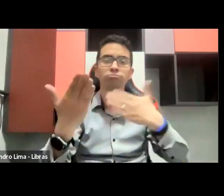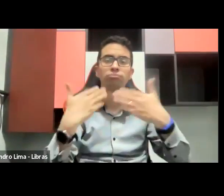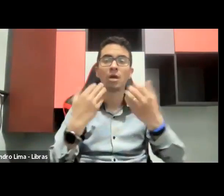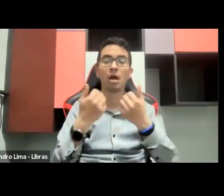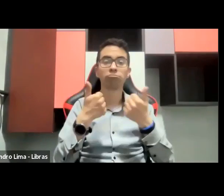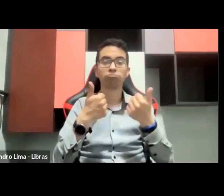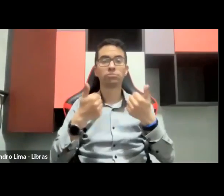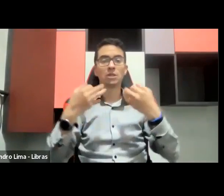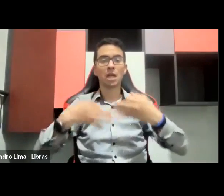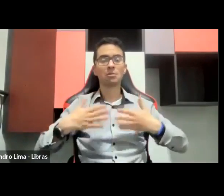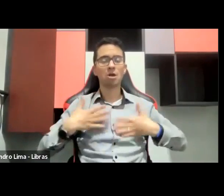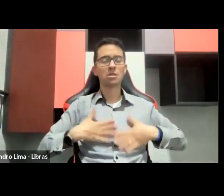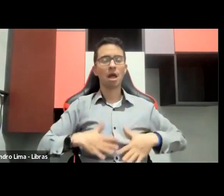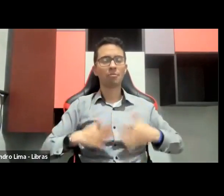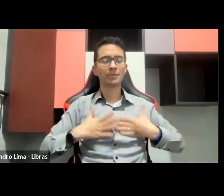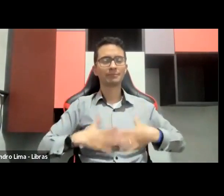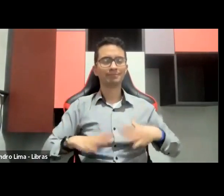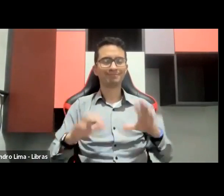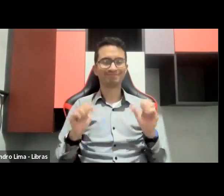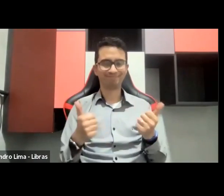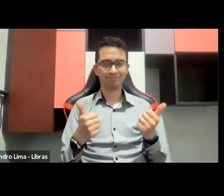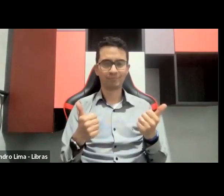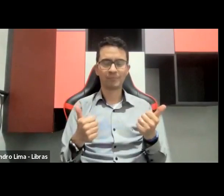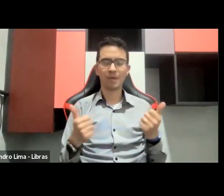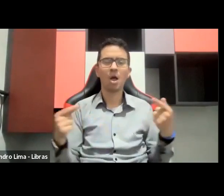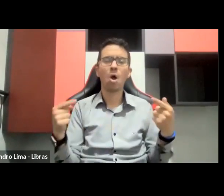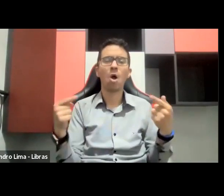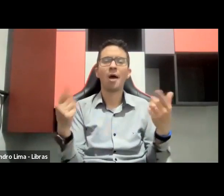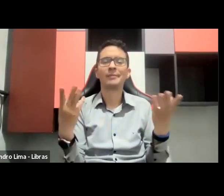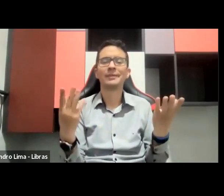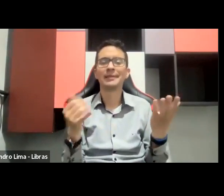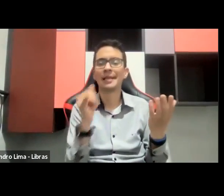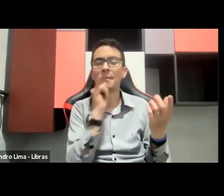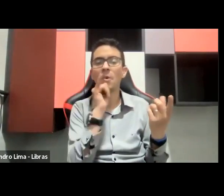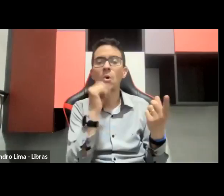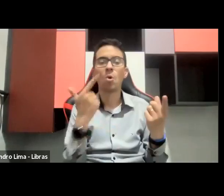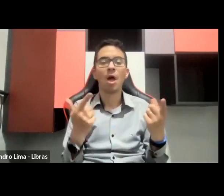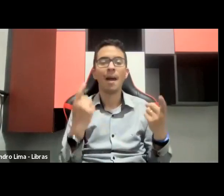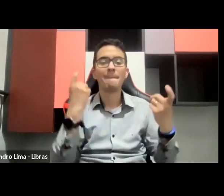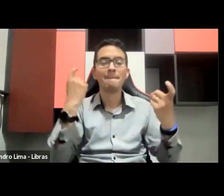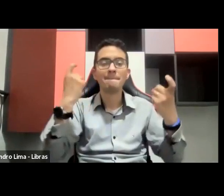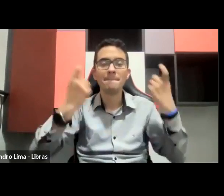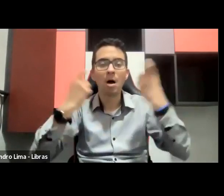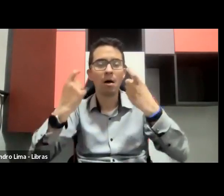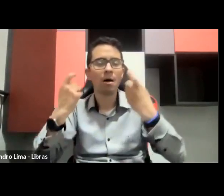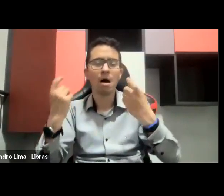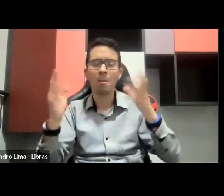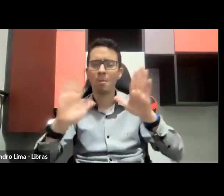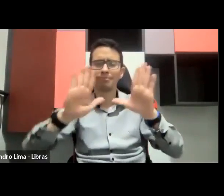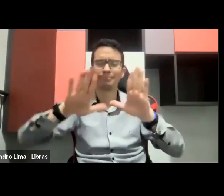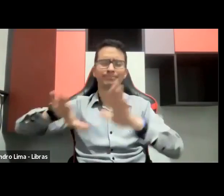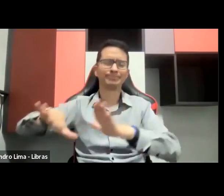comfortable in the sense that you are not. rried about what you rried about what to say in the sense rried about what to say in the sense that everybody thinks the